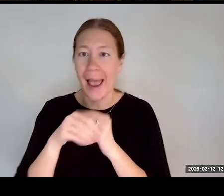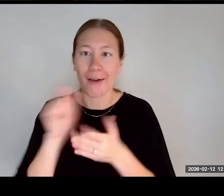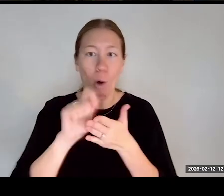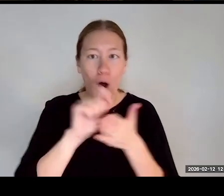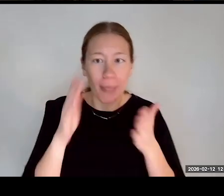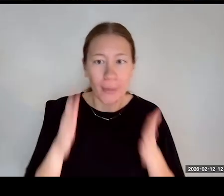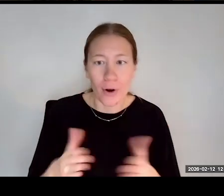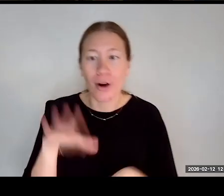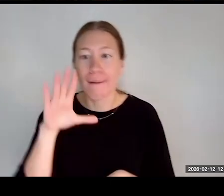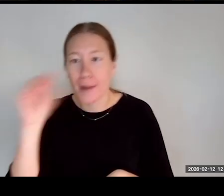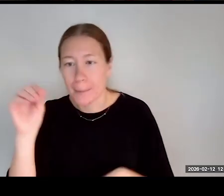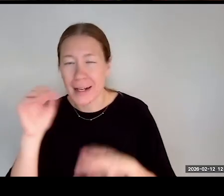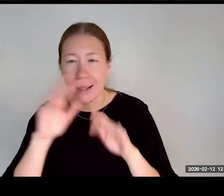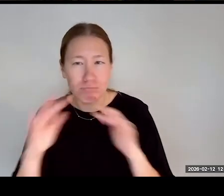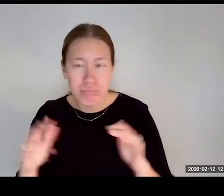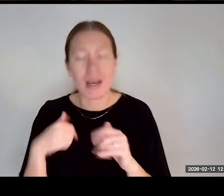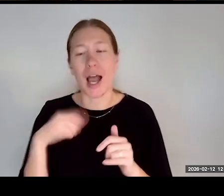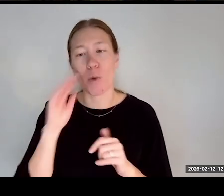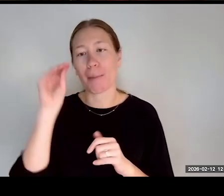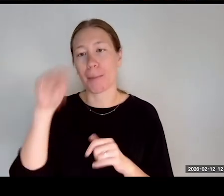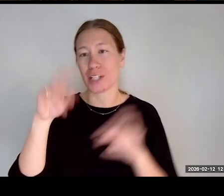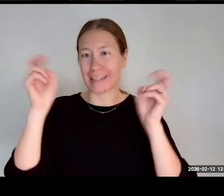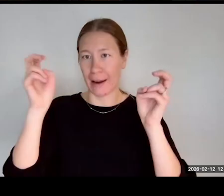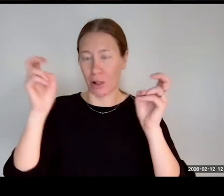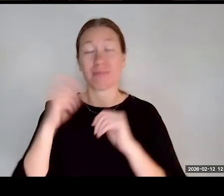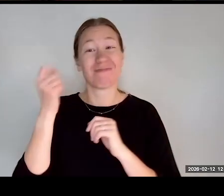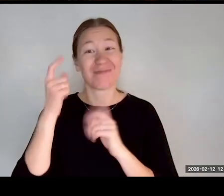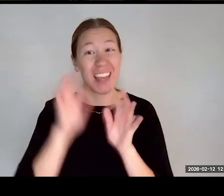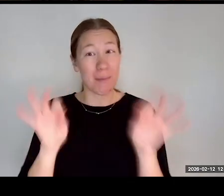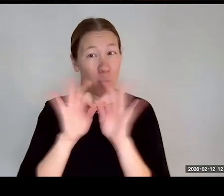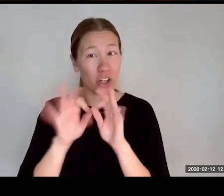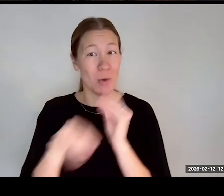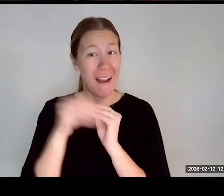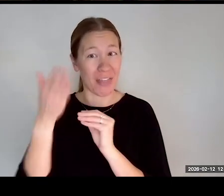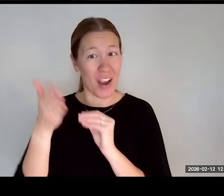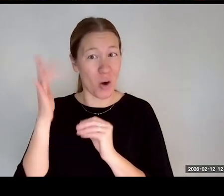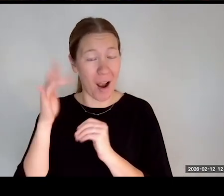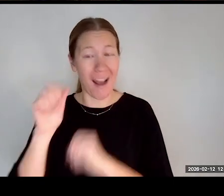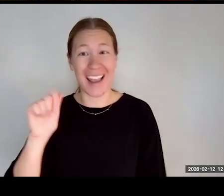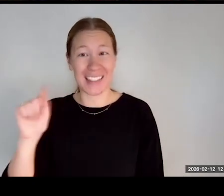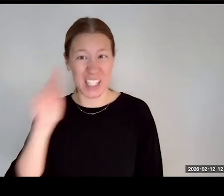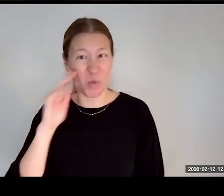I'm just gonna put this title in. It's important to put it here because some assistive tech is going to reference this and announce this